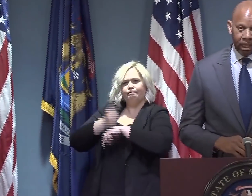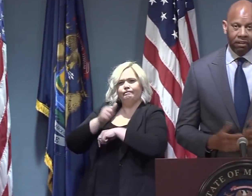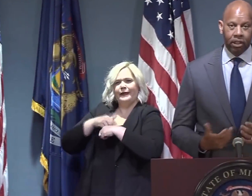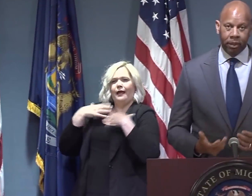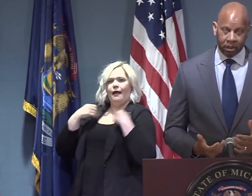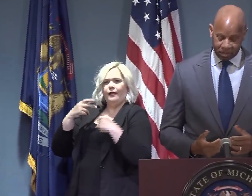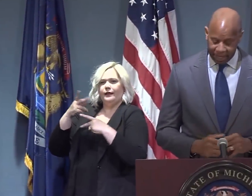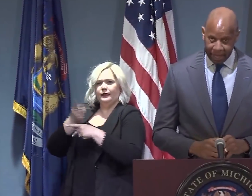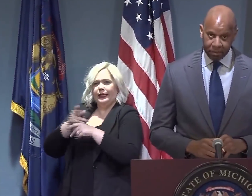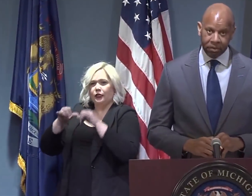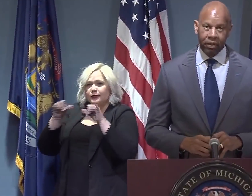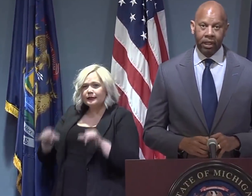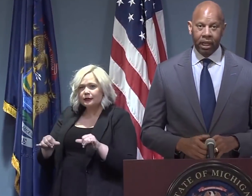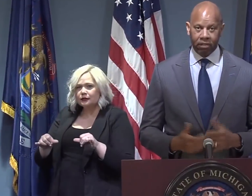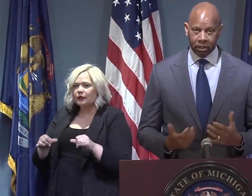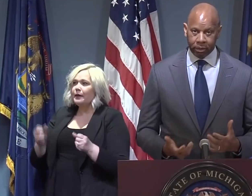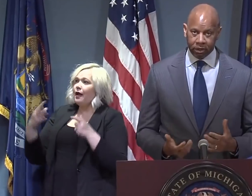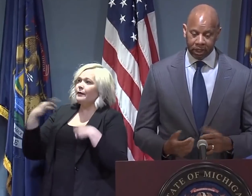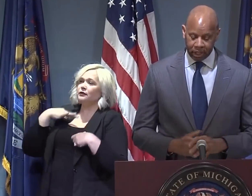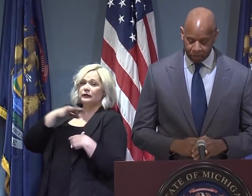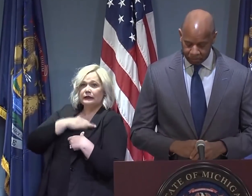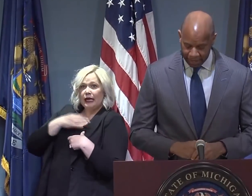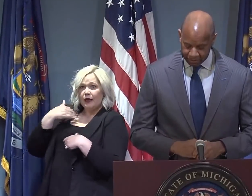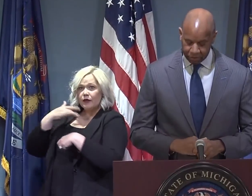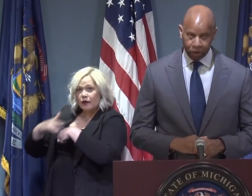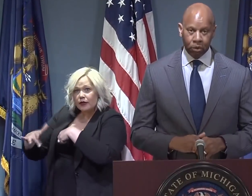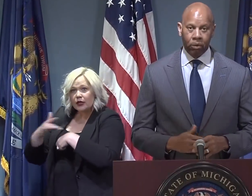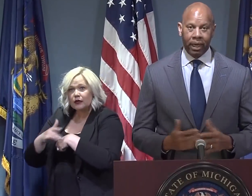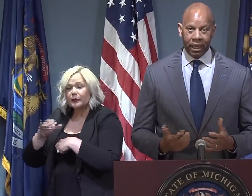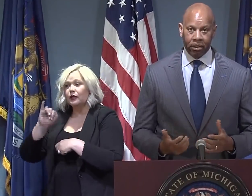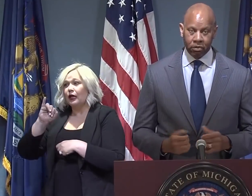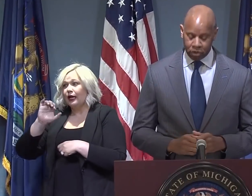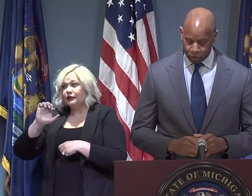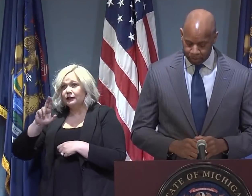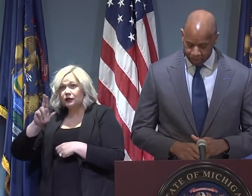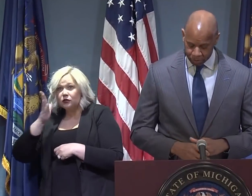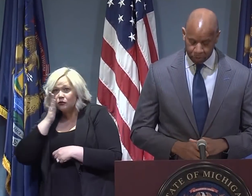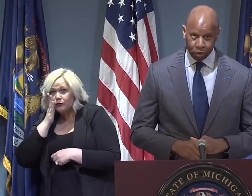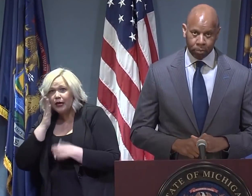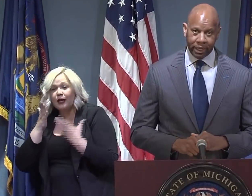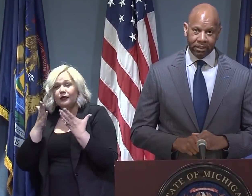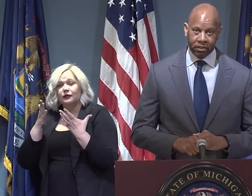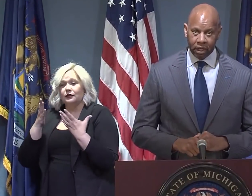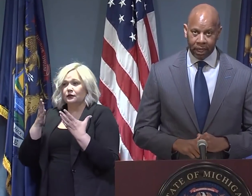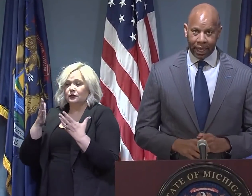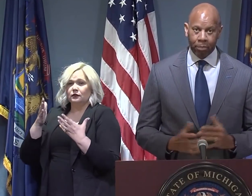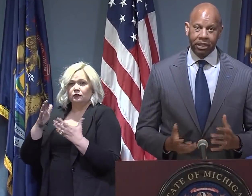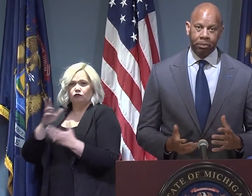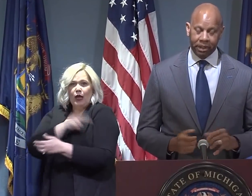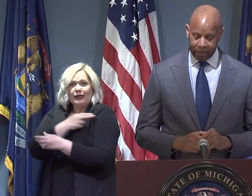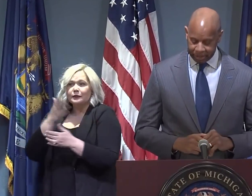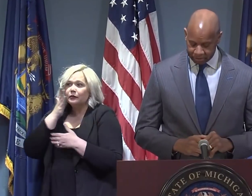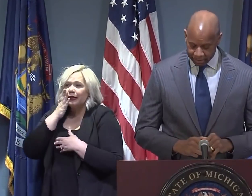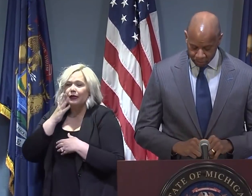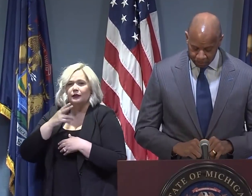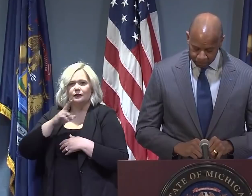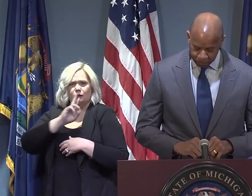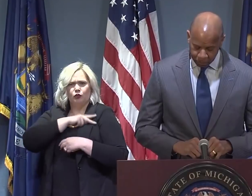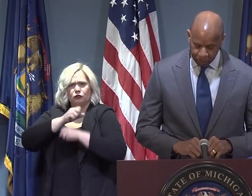THIS WILL BE DETERMINED BY MEASURES OF HEALTH CARE SYSTEM CAPACITY AVAILABILITY OF STAFF